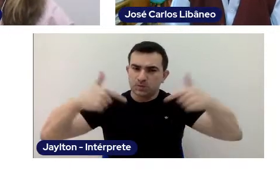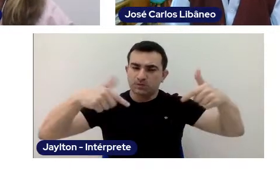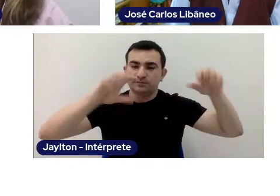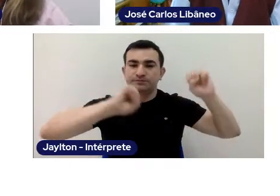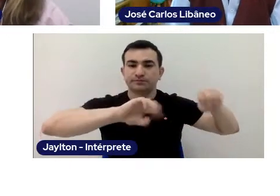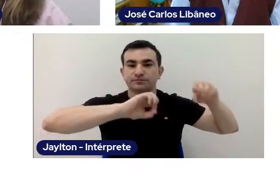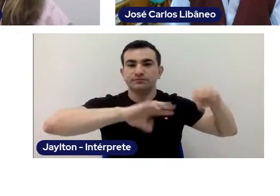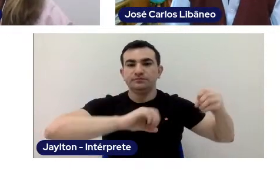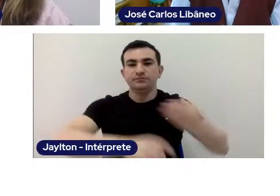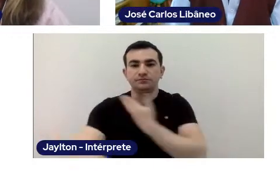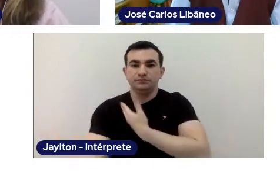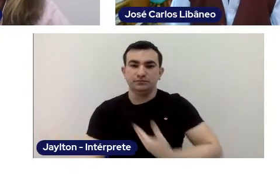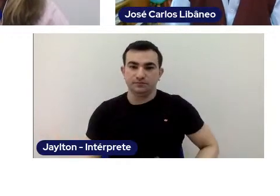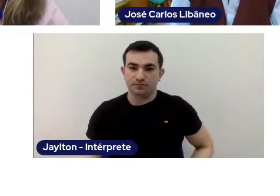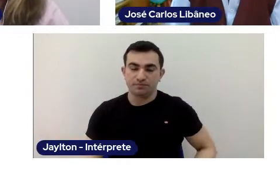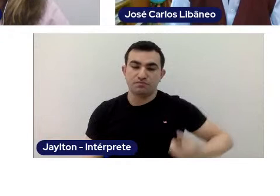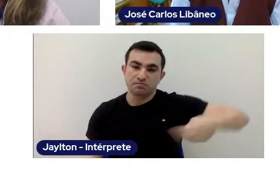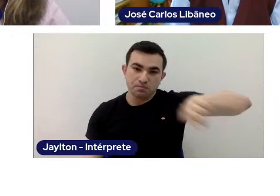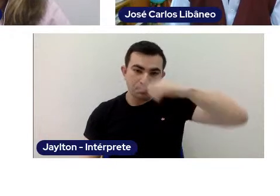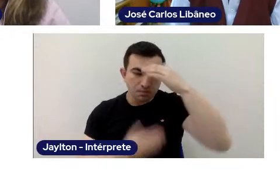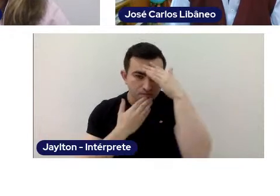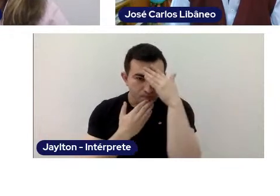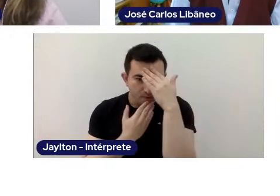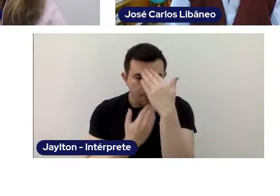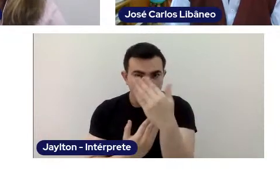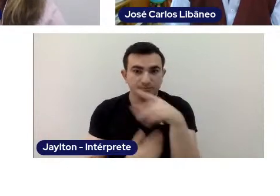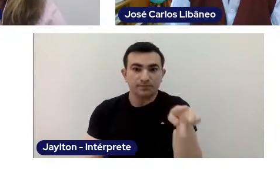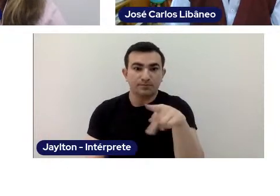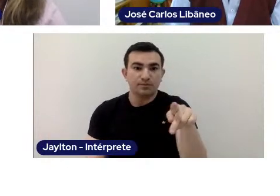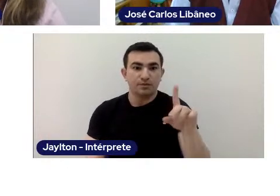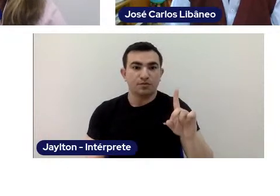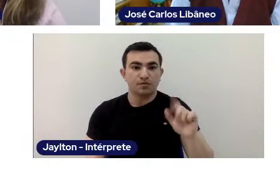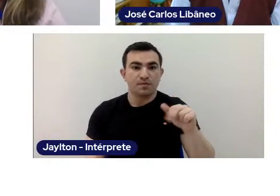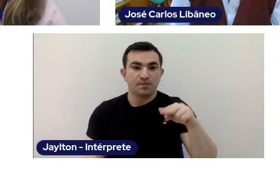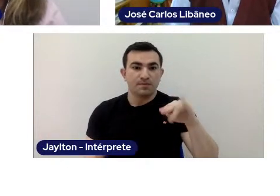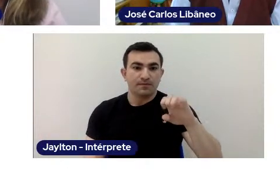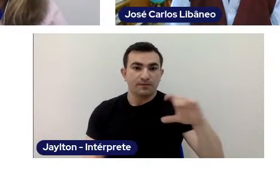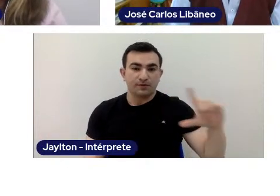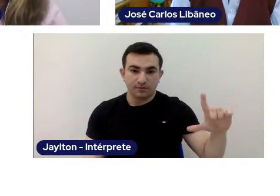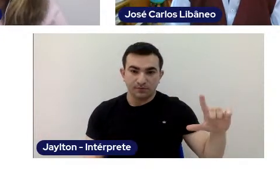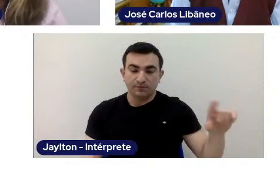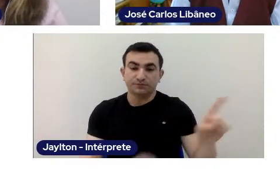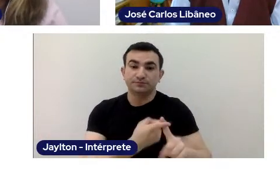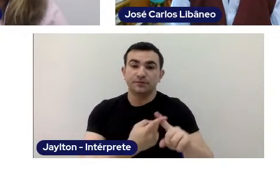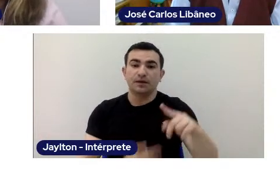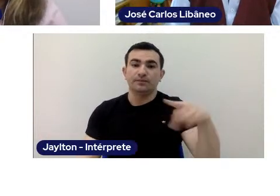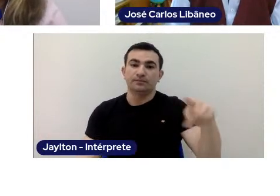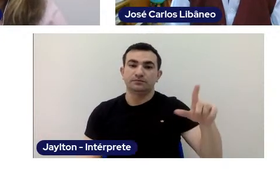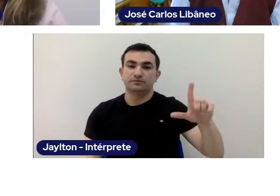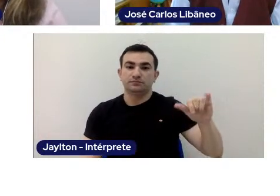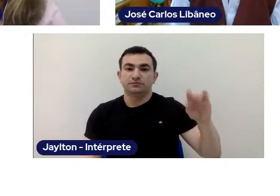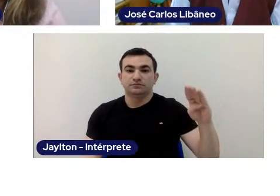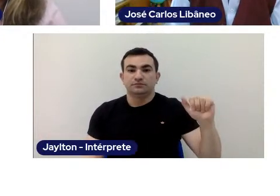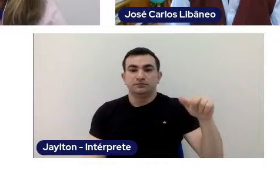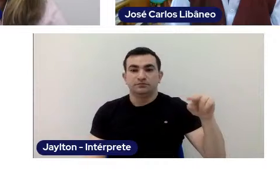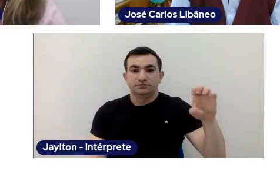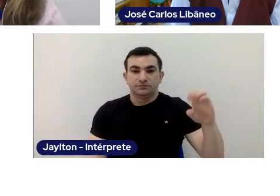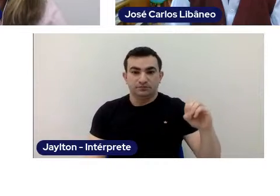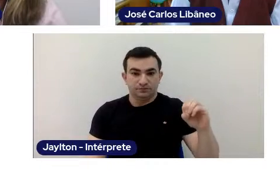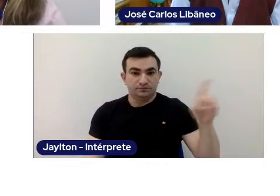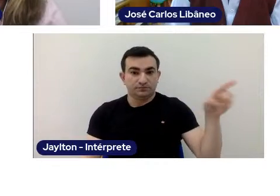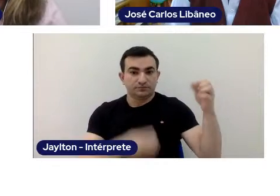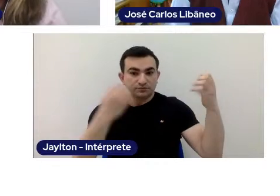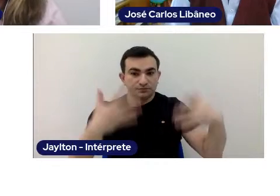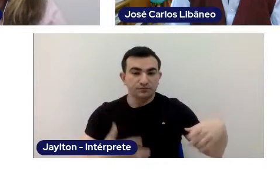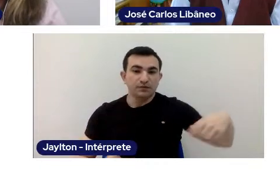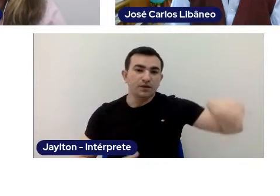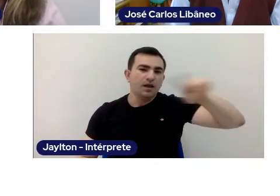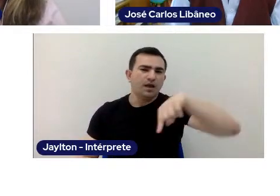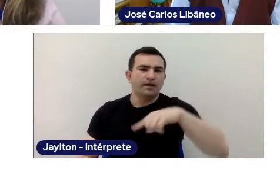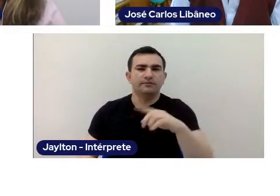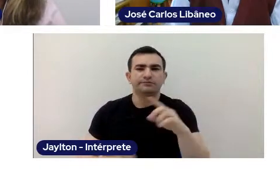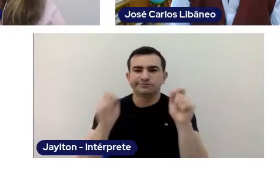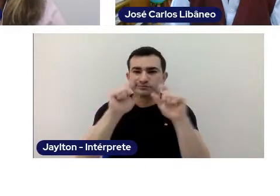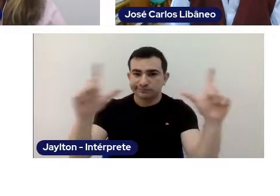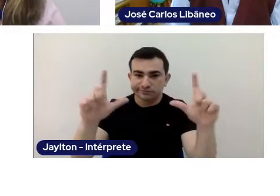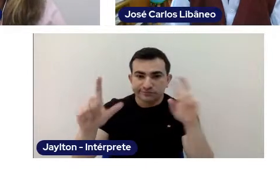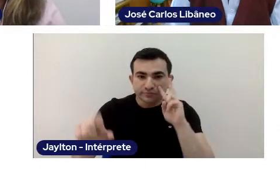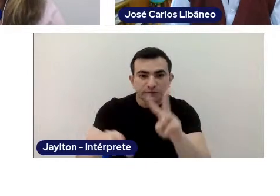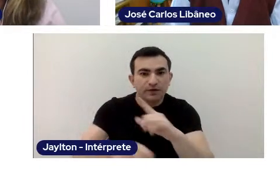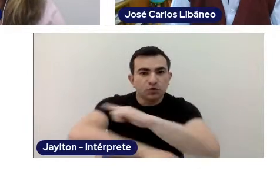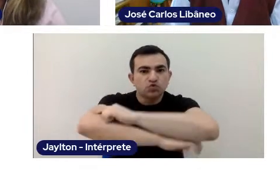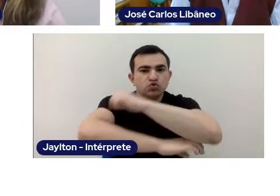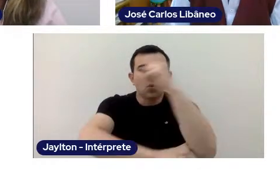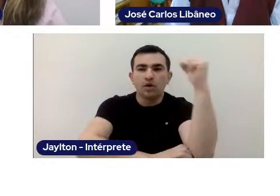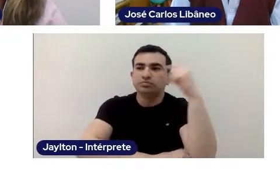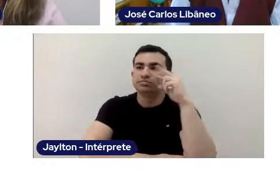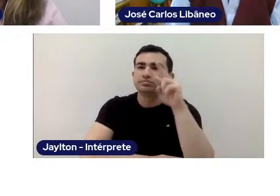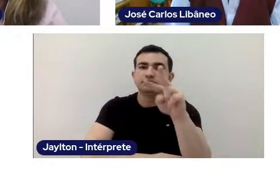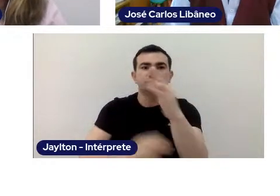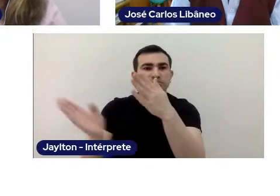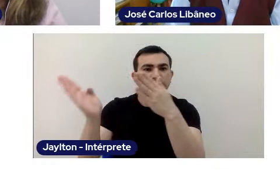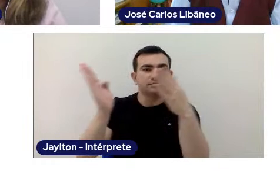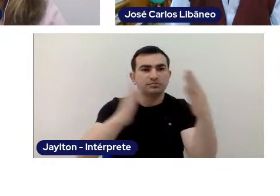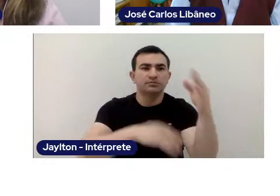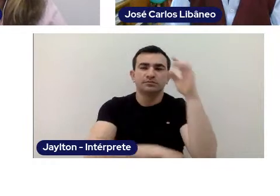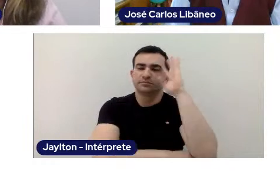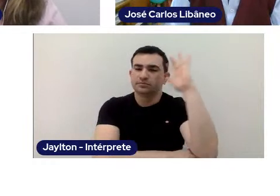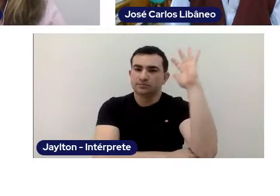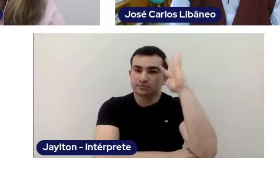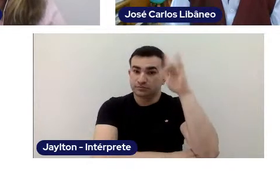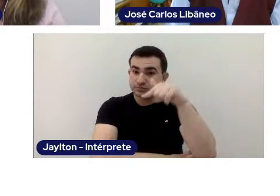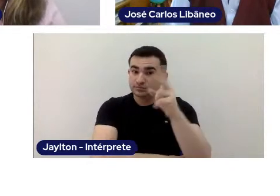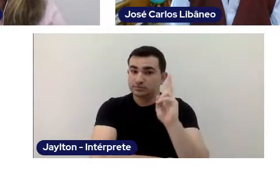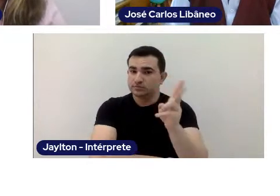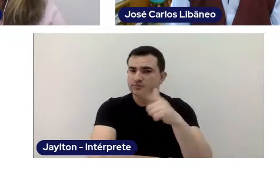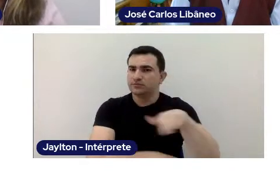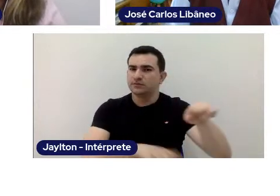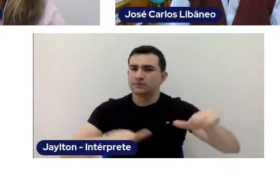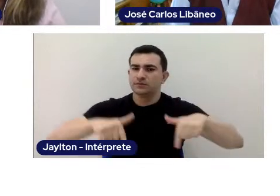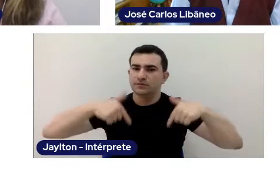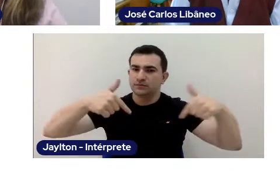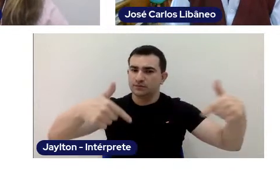Perfect. We thank you, professor Daniel. Because it is like professor Liâneo said before: those who watch national news, we always see you there, making public statements, being our voice, rigt?